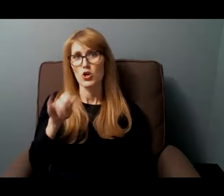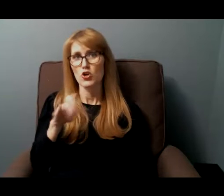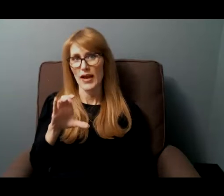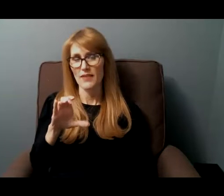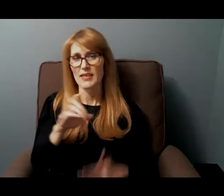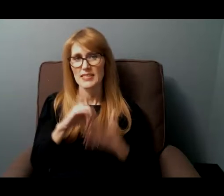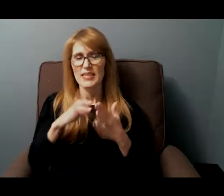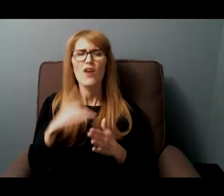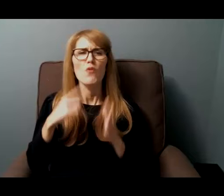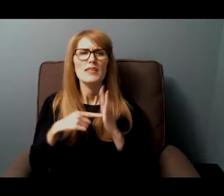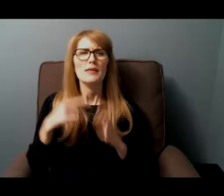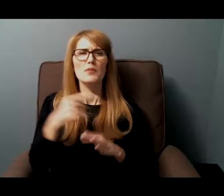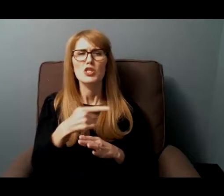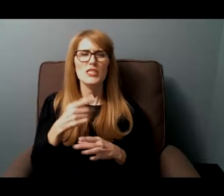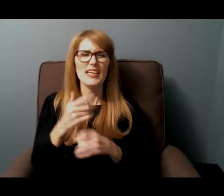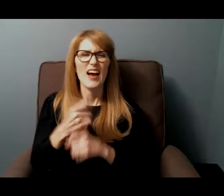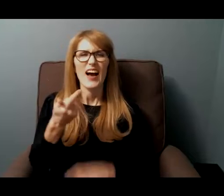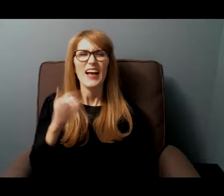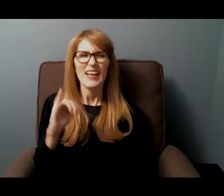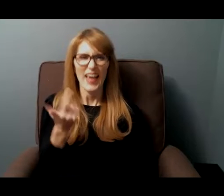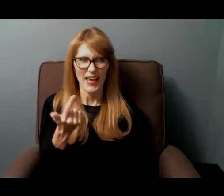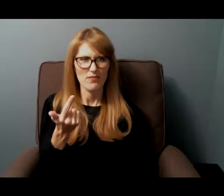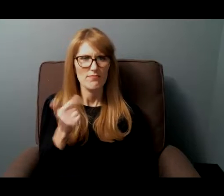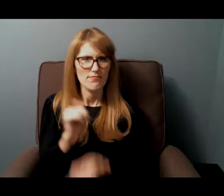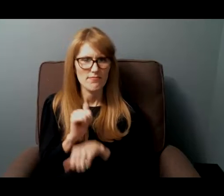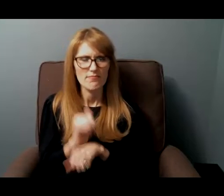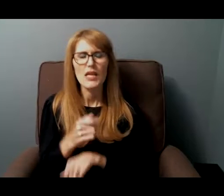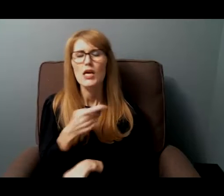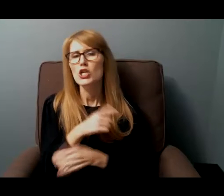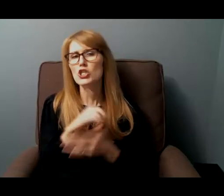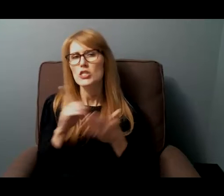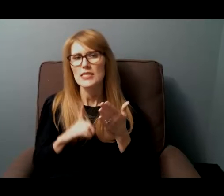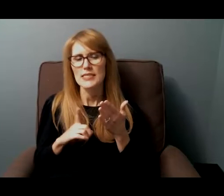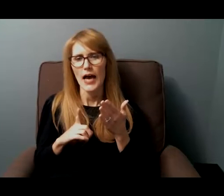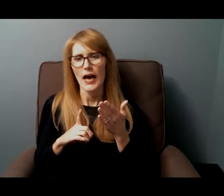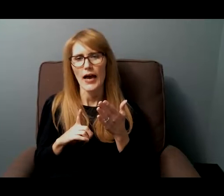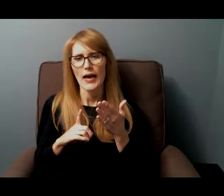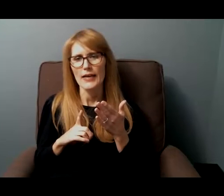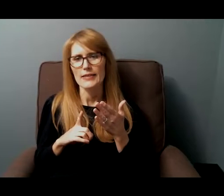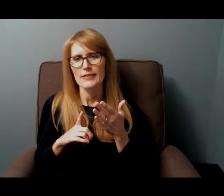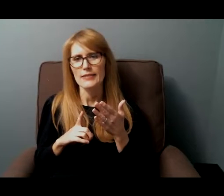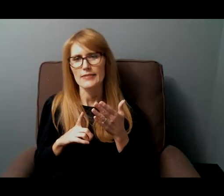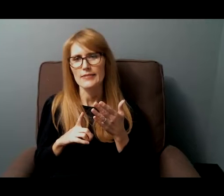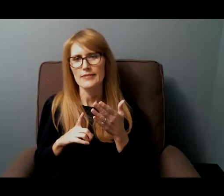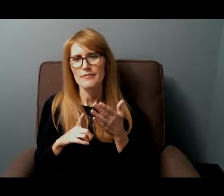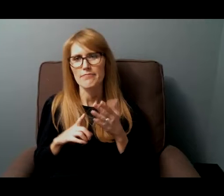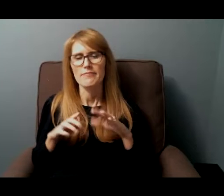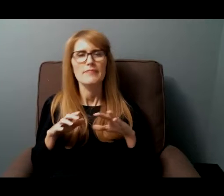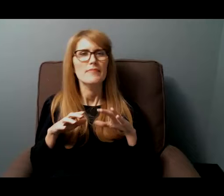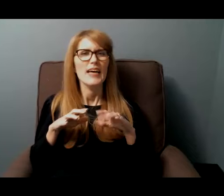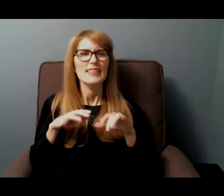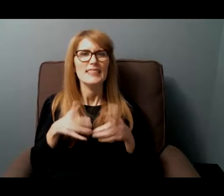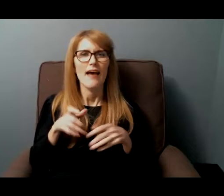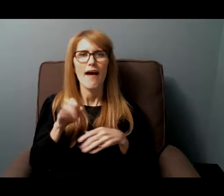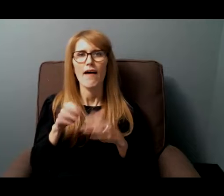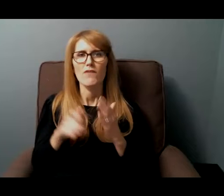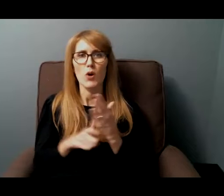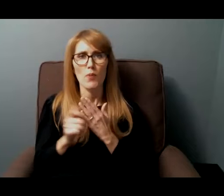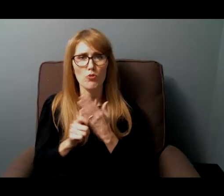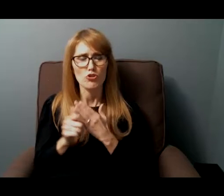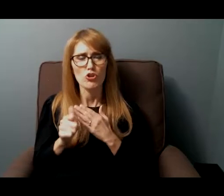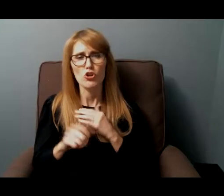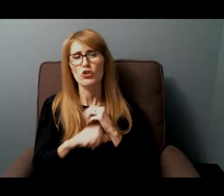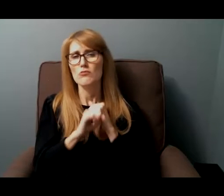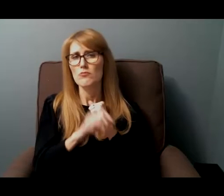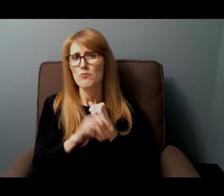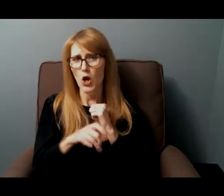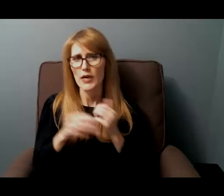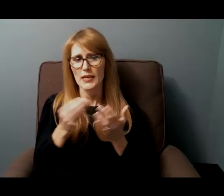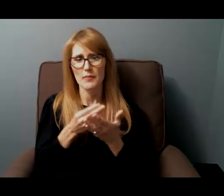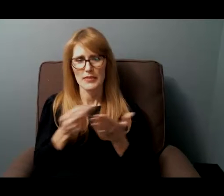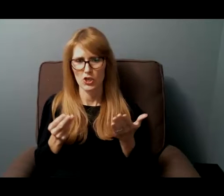and she was designing a whole set of brochures and marketing materials. And it took her three